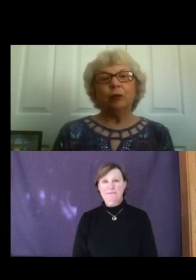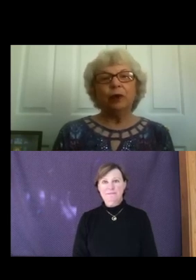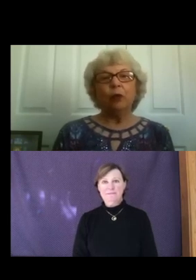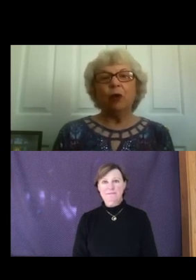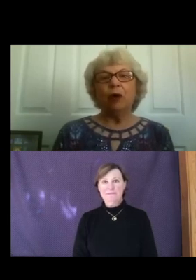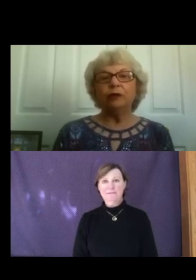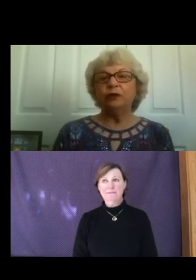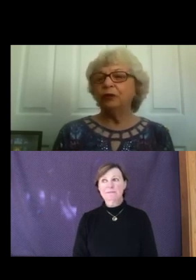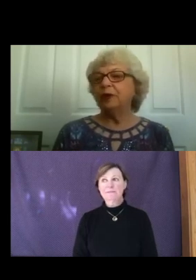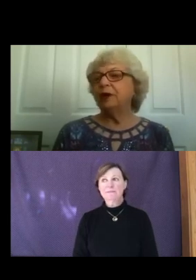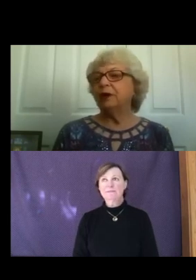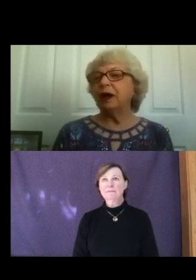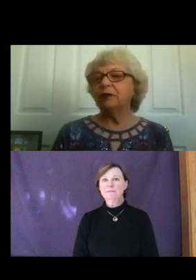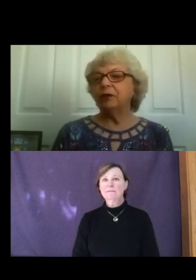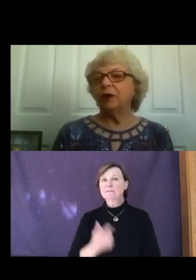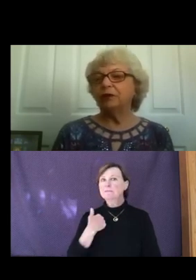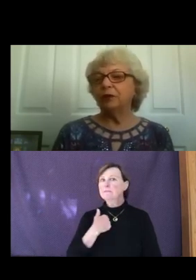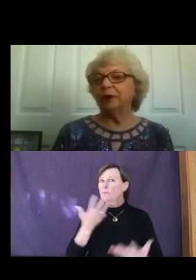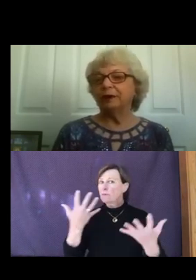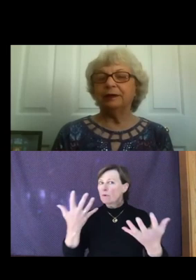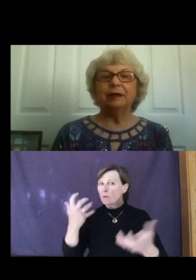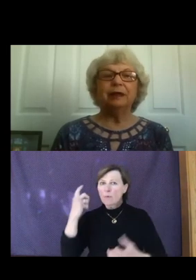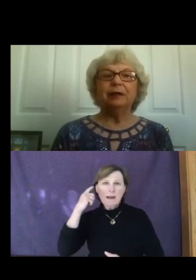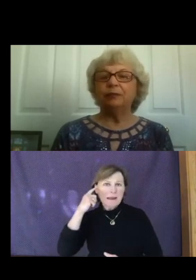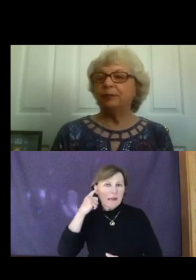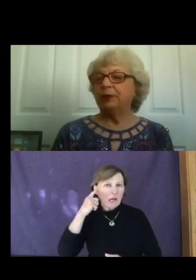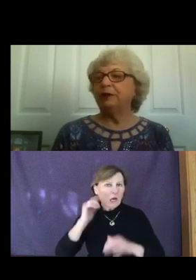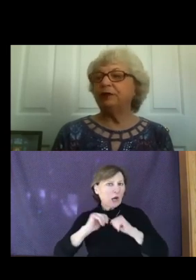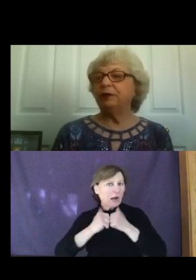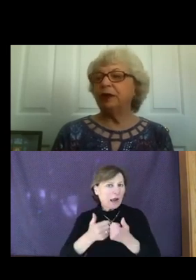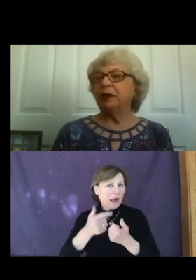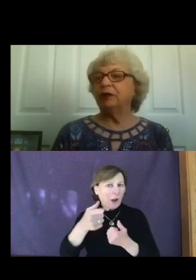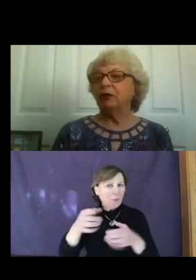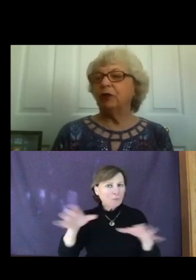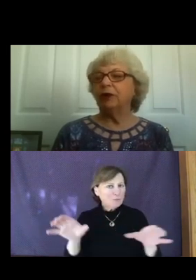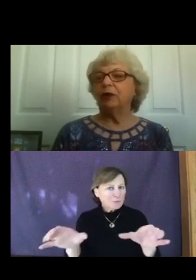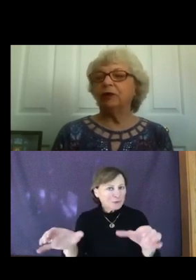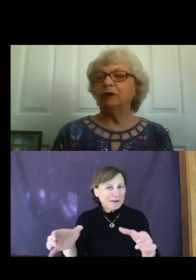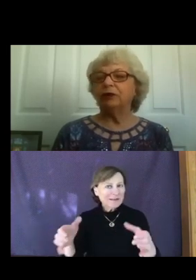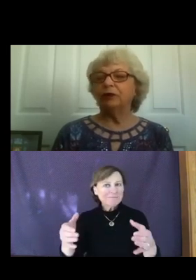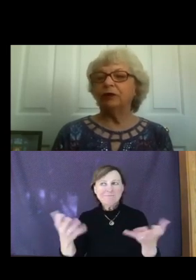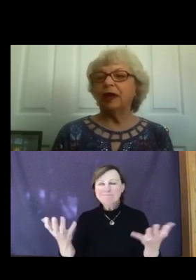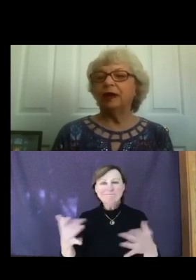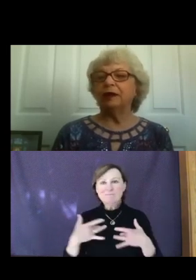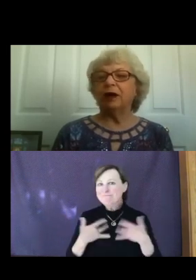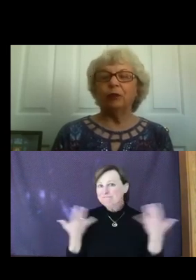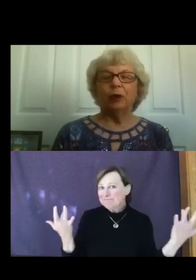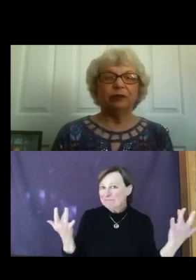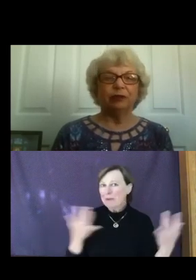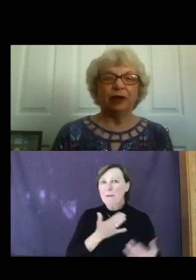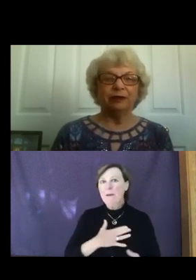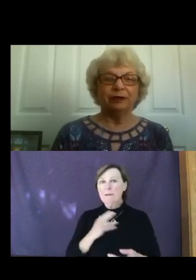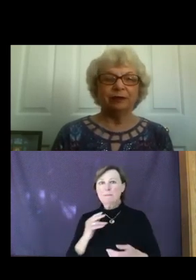We want to hear how you are doing. Please submit a joy or concern at our website.